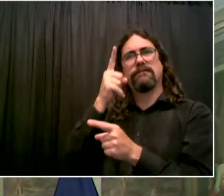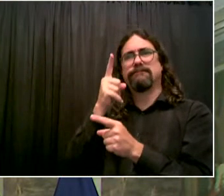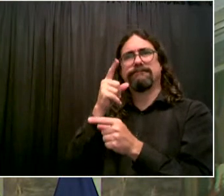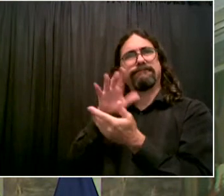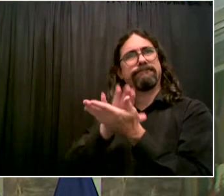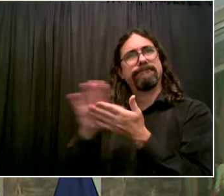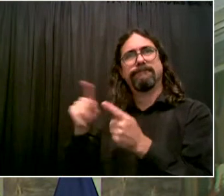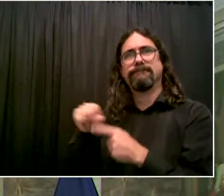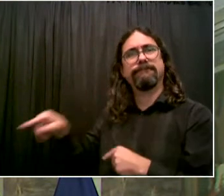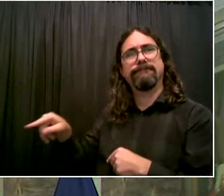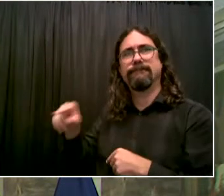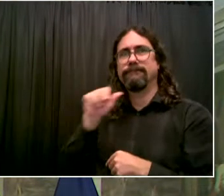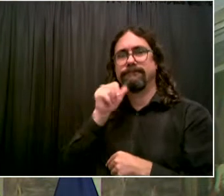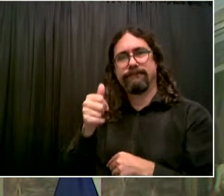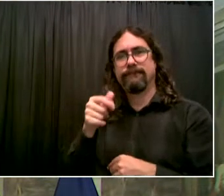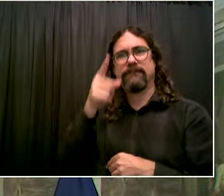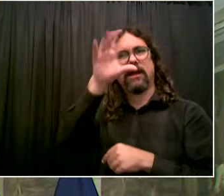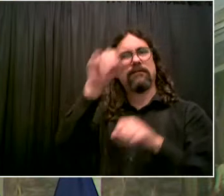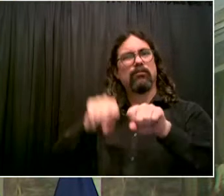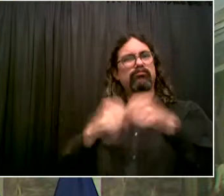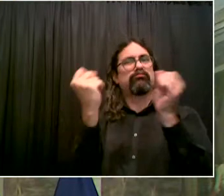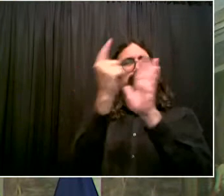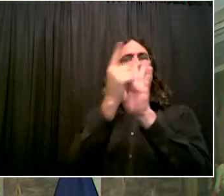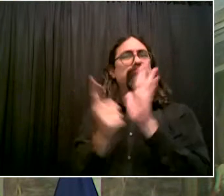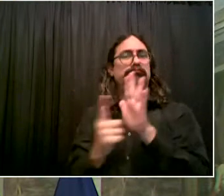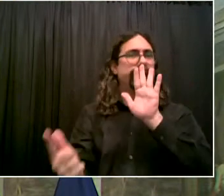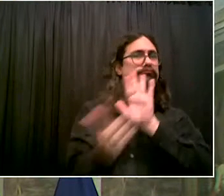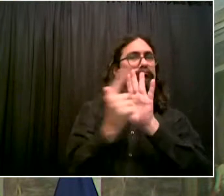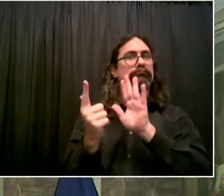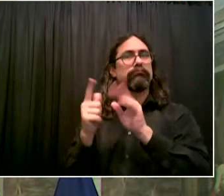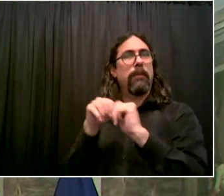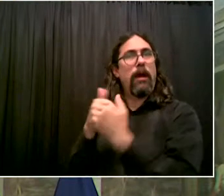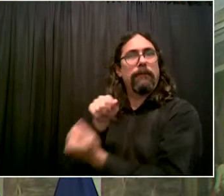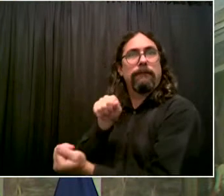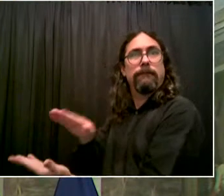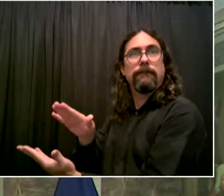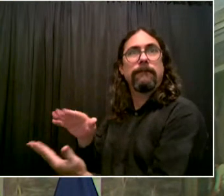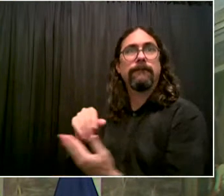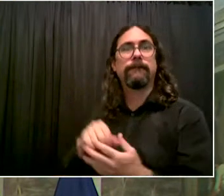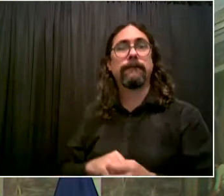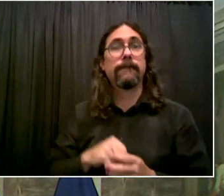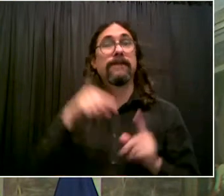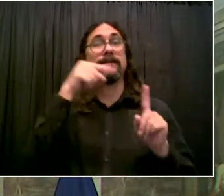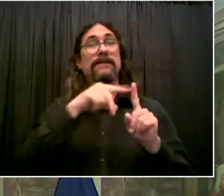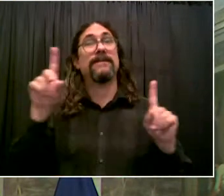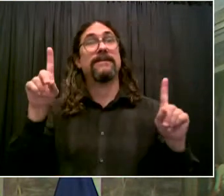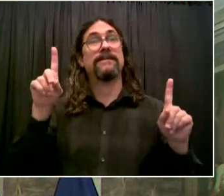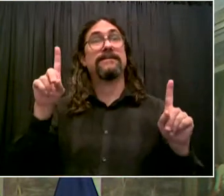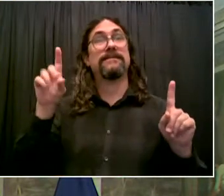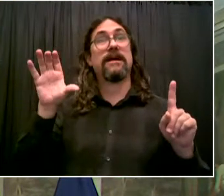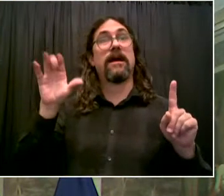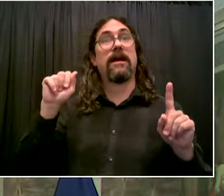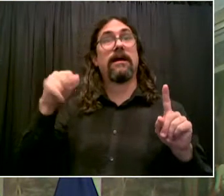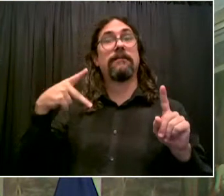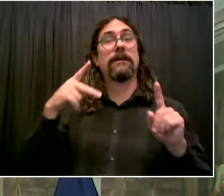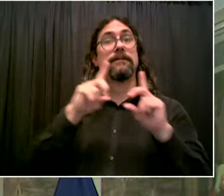SHE WAS BE FIRED FOR COMPLAINING ABOUT BEING EATRTED UNFAIRLY. ATTH'S NOT